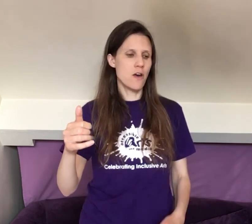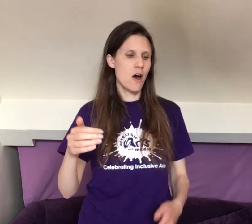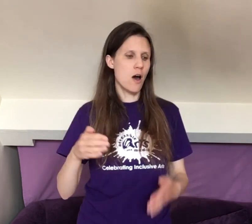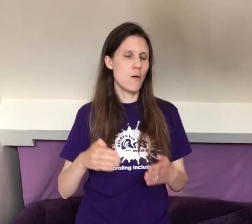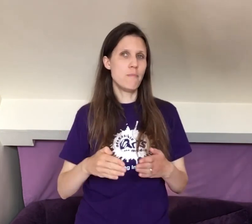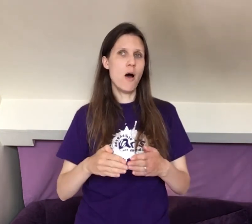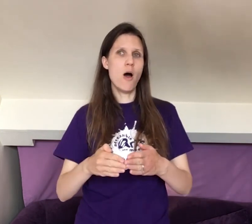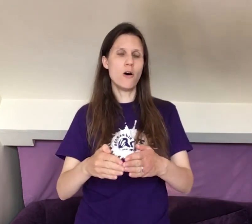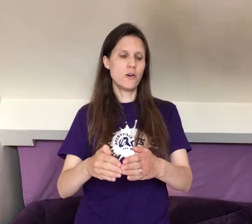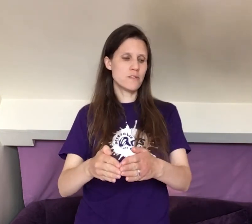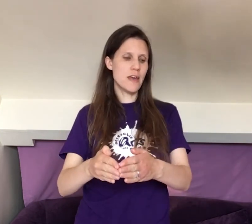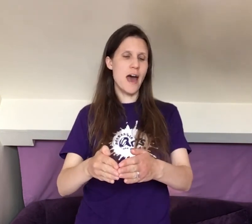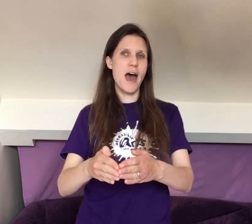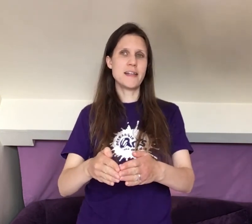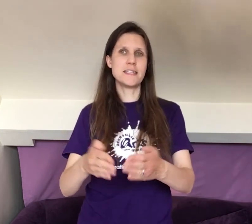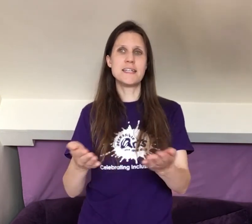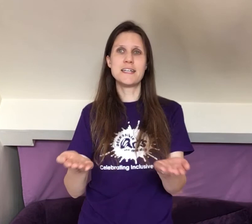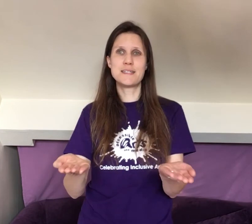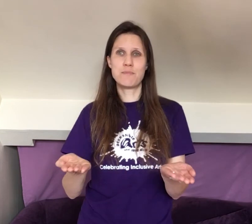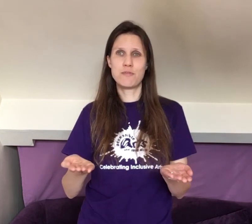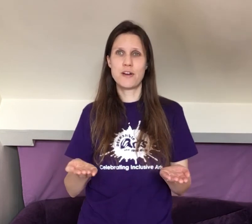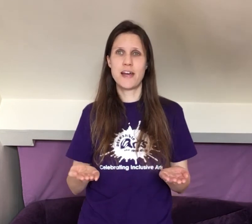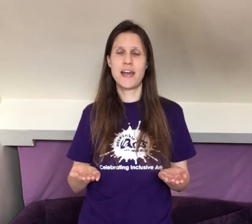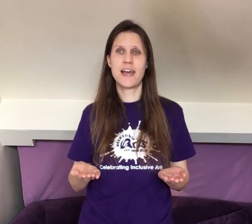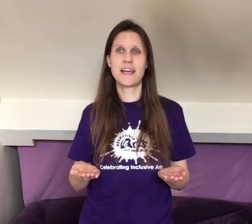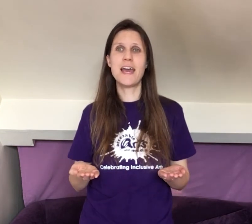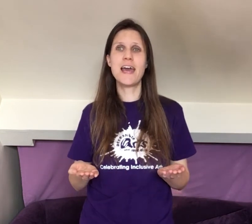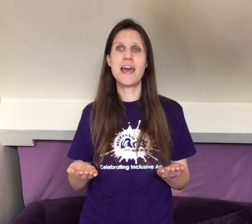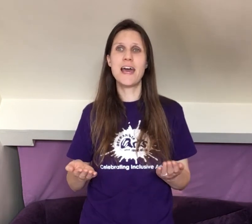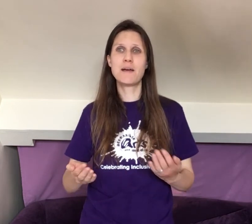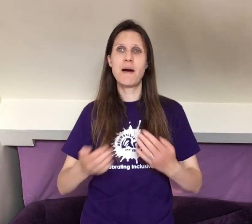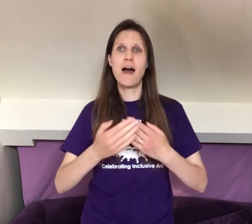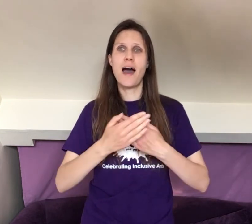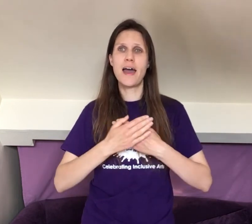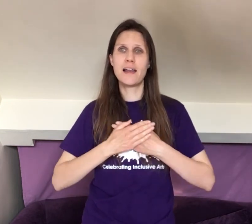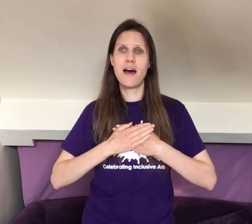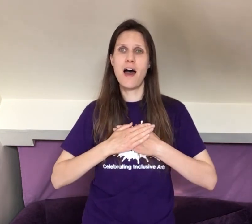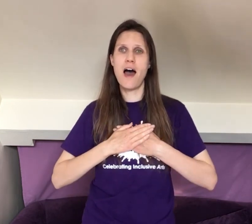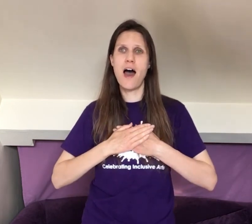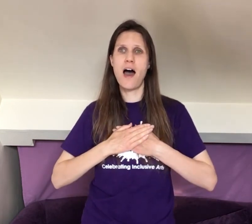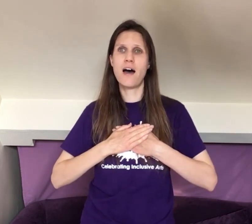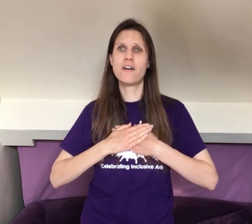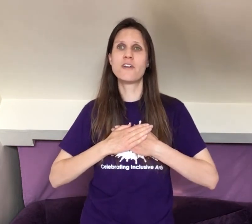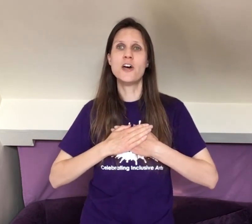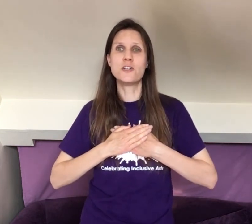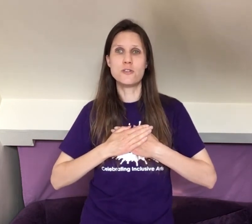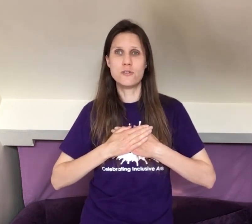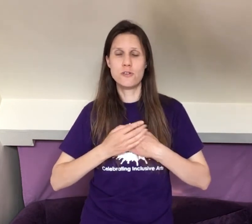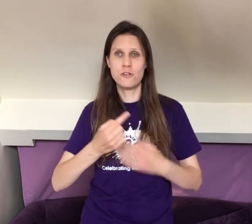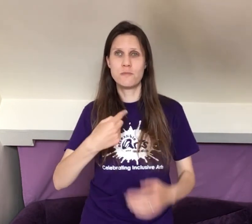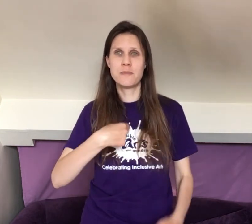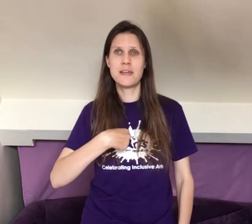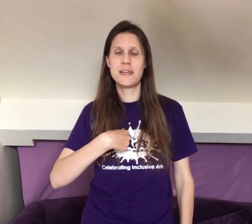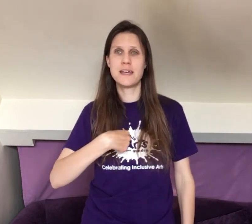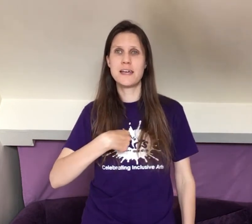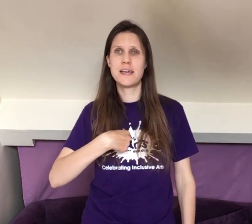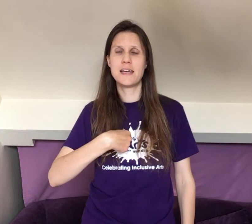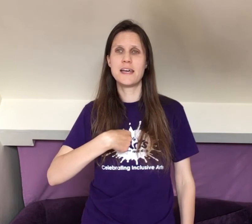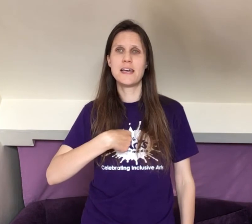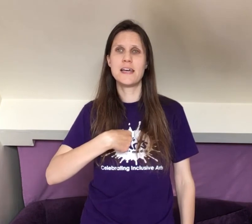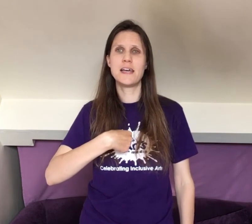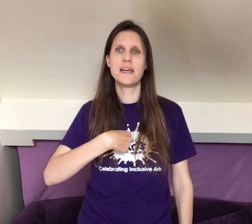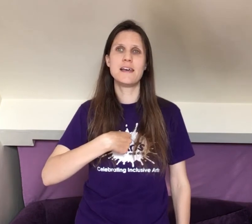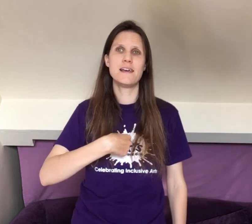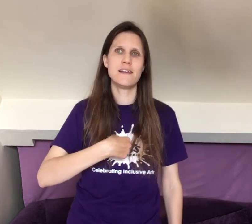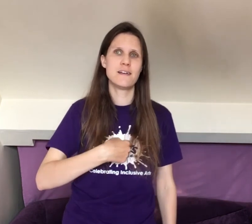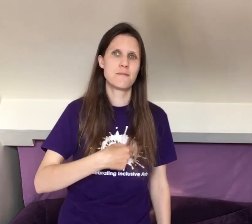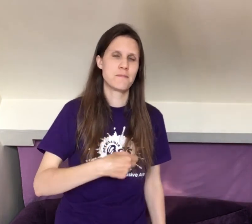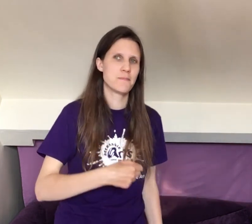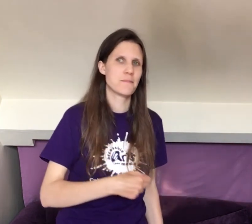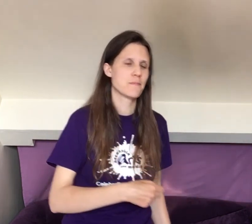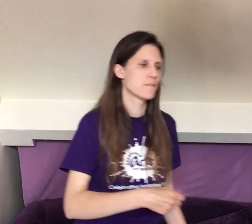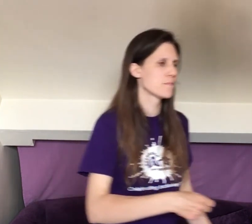The boat that is bringing my love to me.